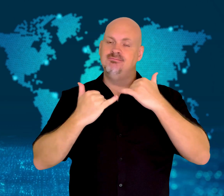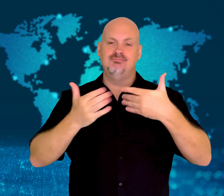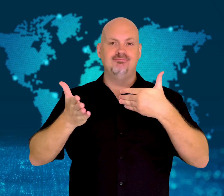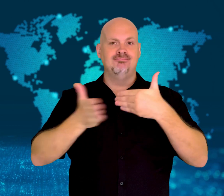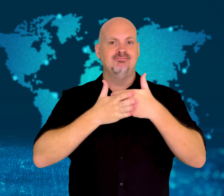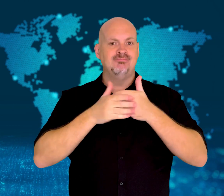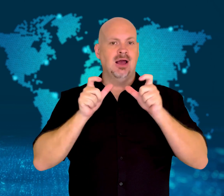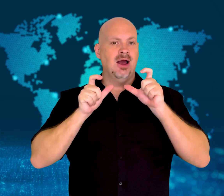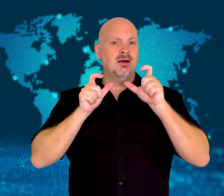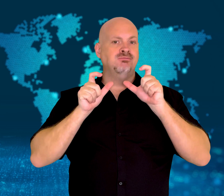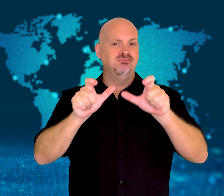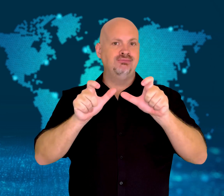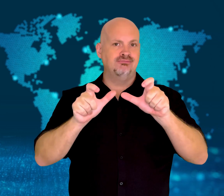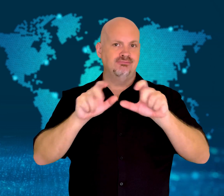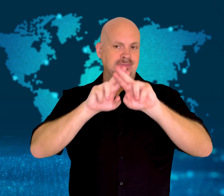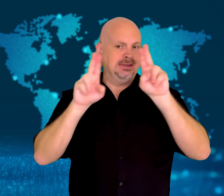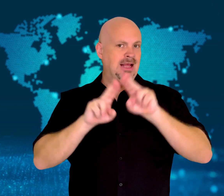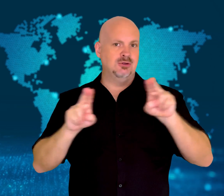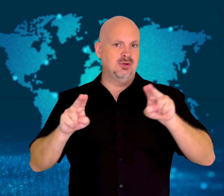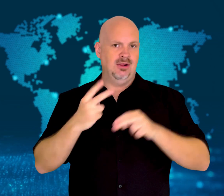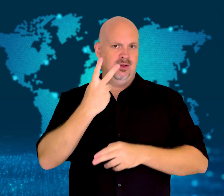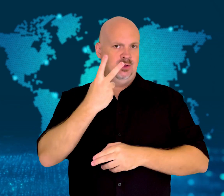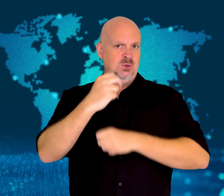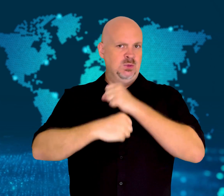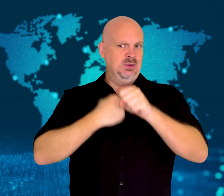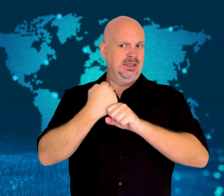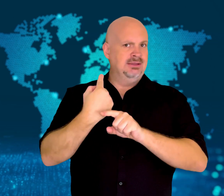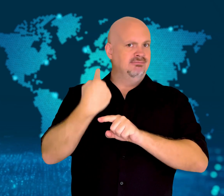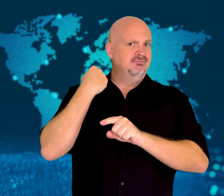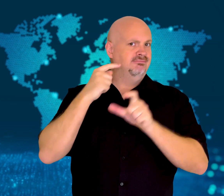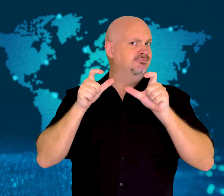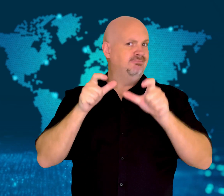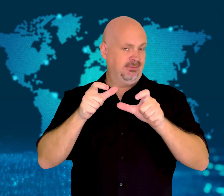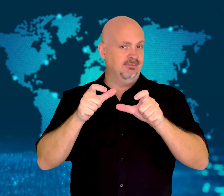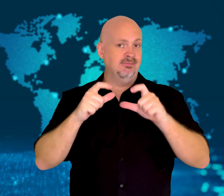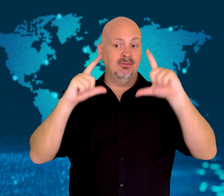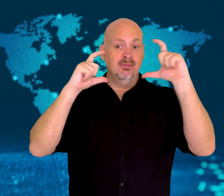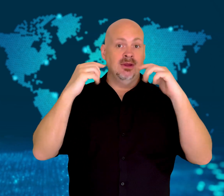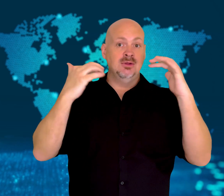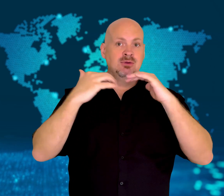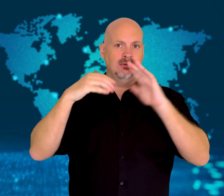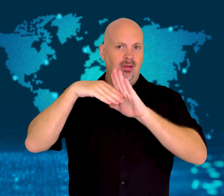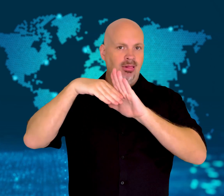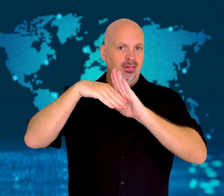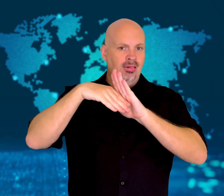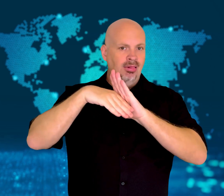its borders to international tourists two years ago.